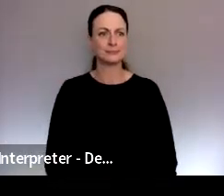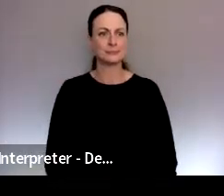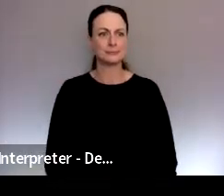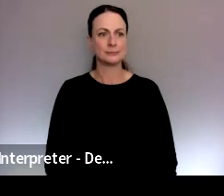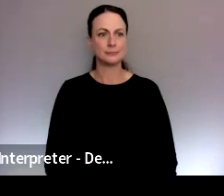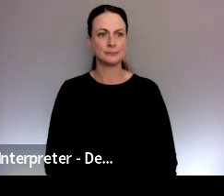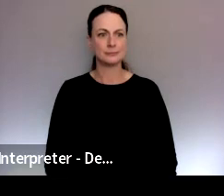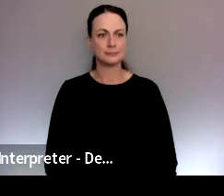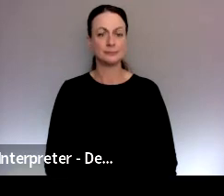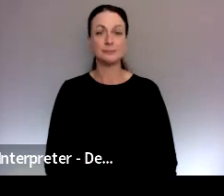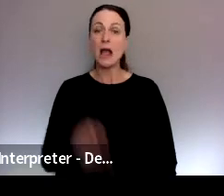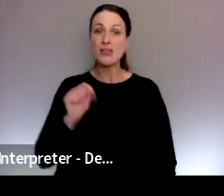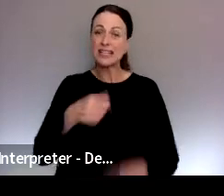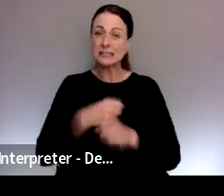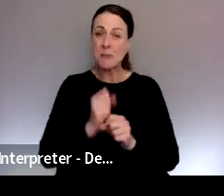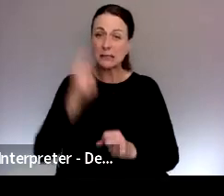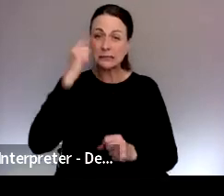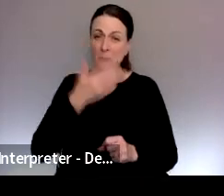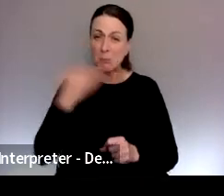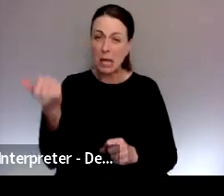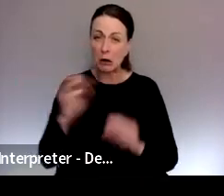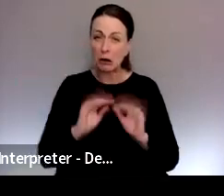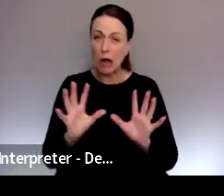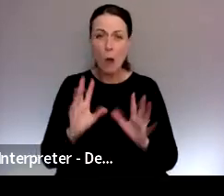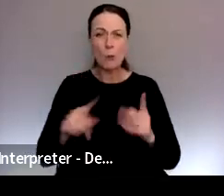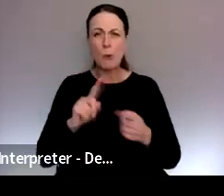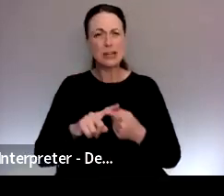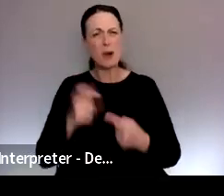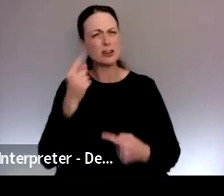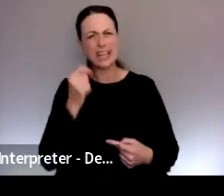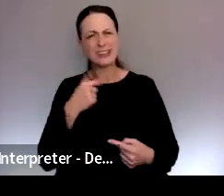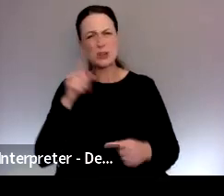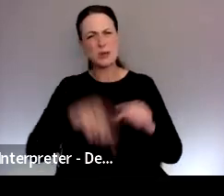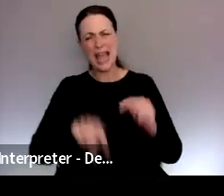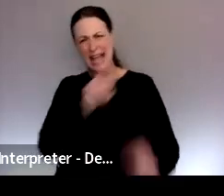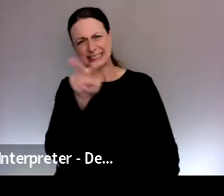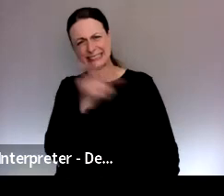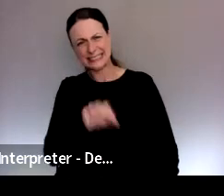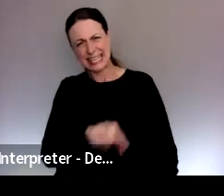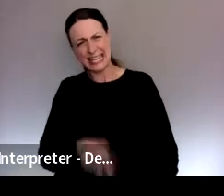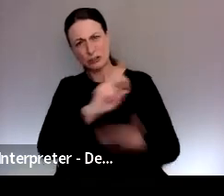This begins to make more sense when you understand that people who cannot see the visual aspects of your design